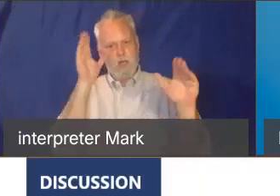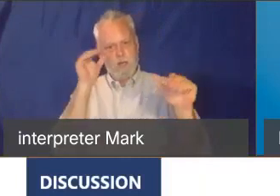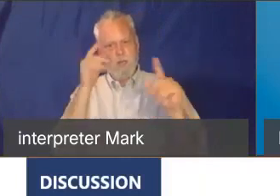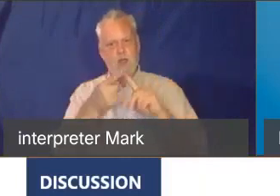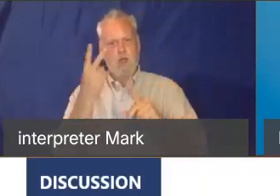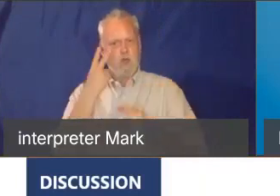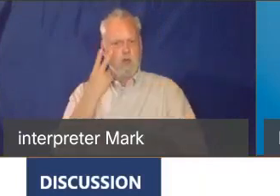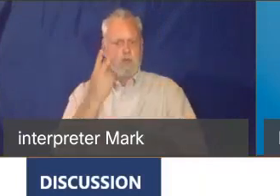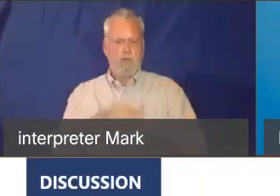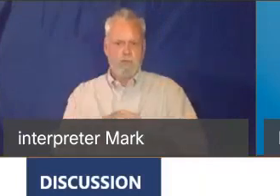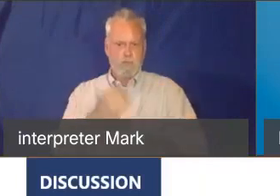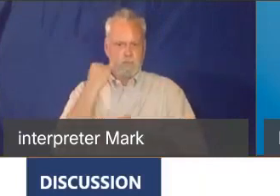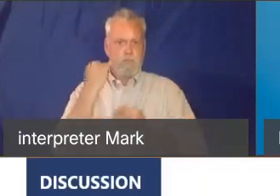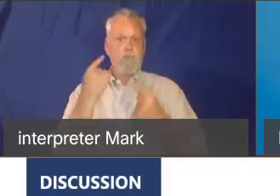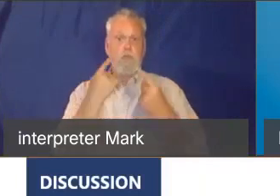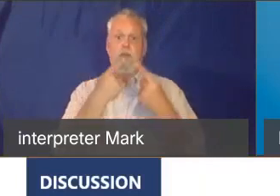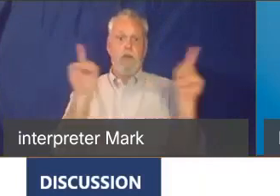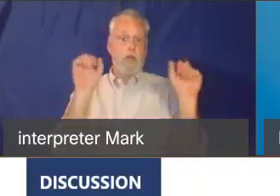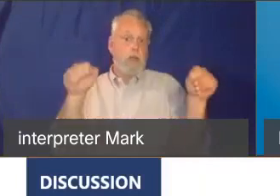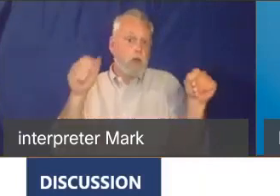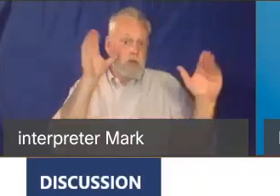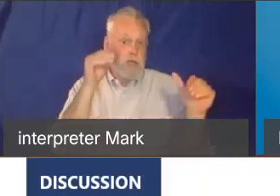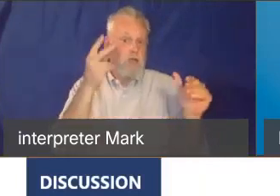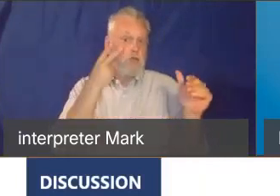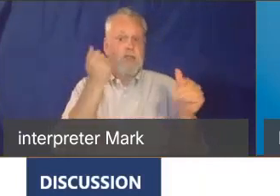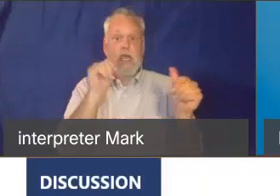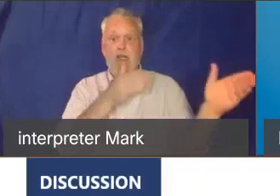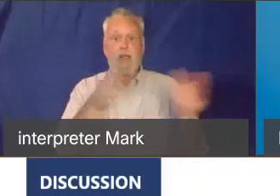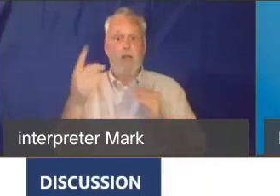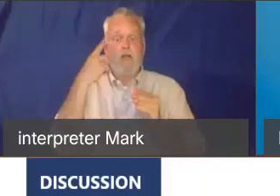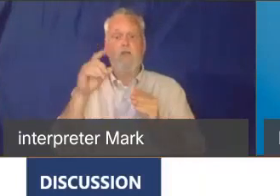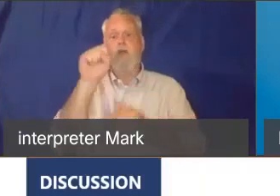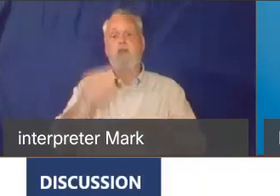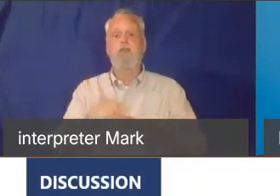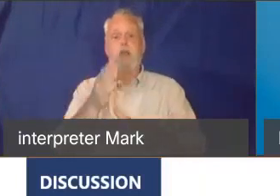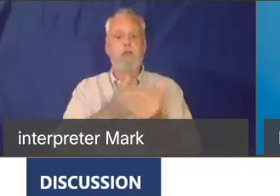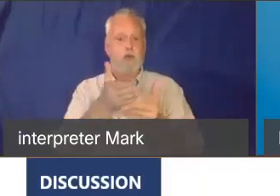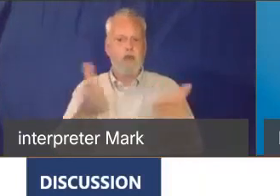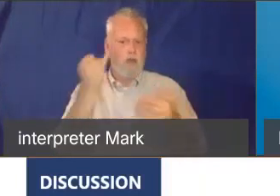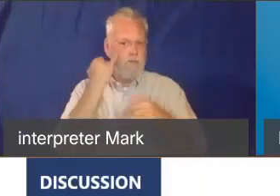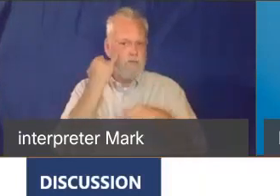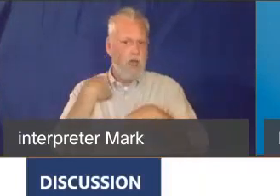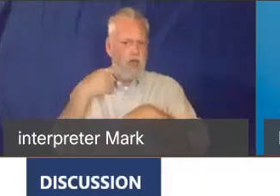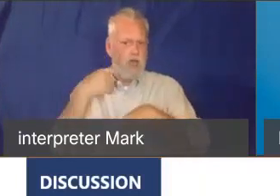If the public could expect to see any of the plans that you have for this southern portion of this if you have a timeline for public outreach. Sure.